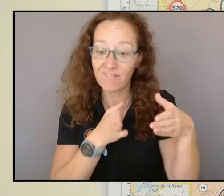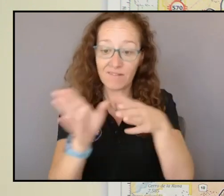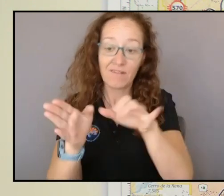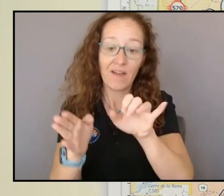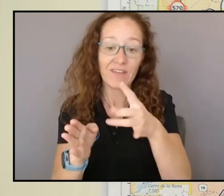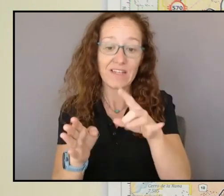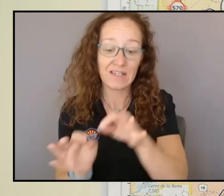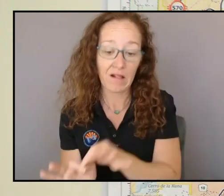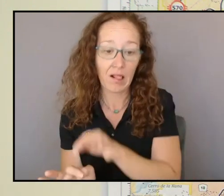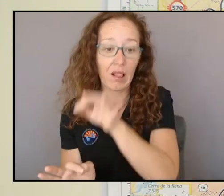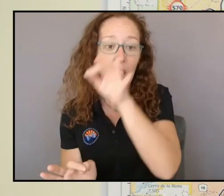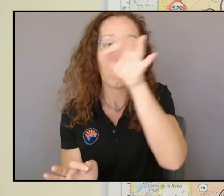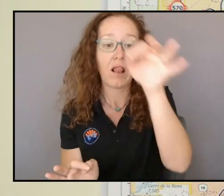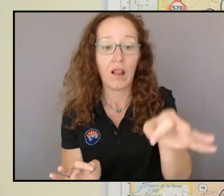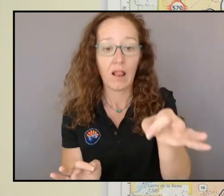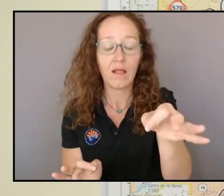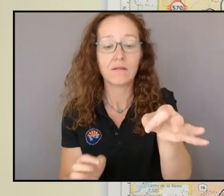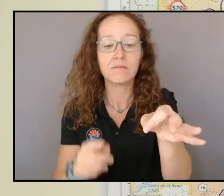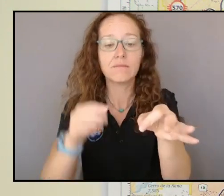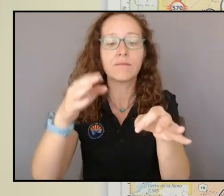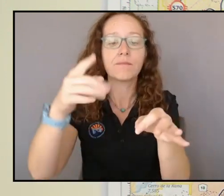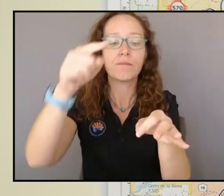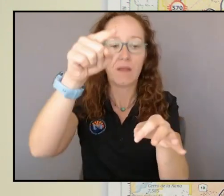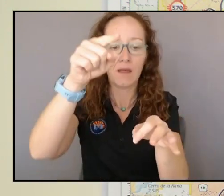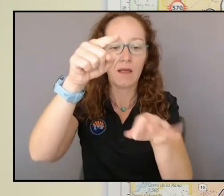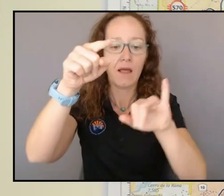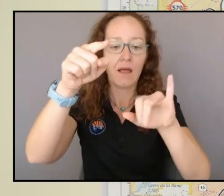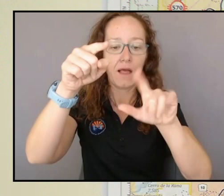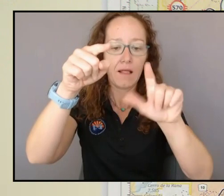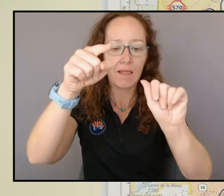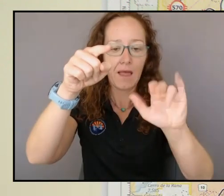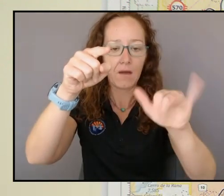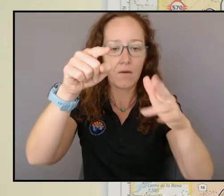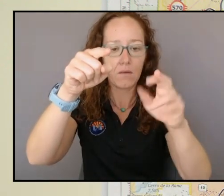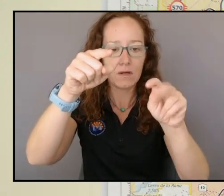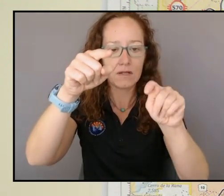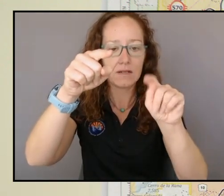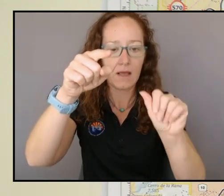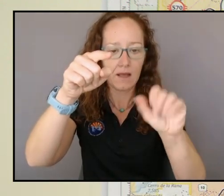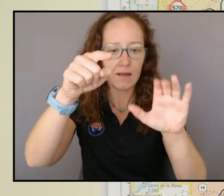La Junta Canyon and west of the main fire here, then what we're